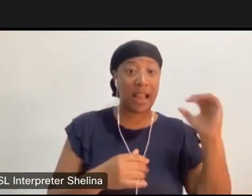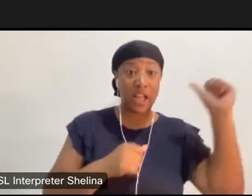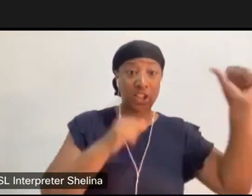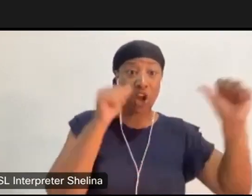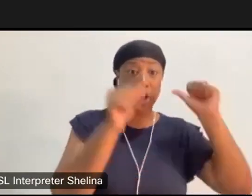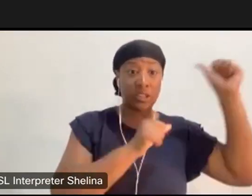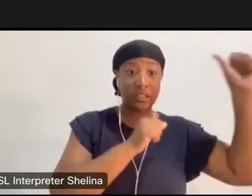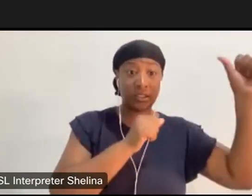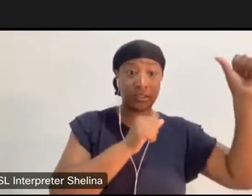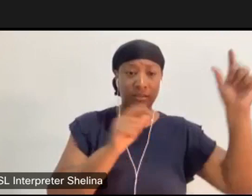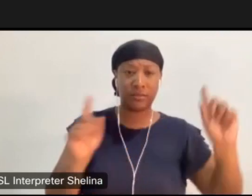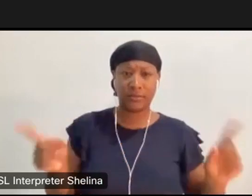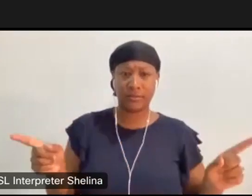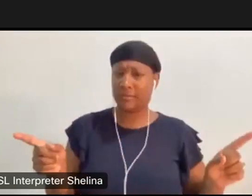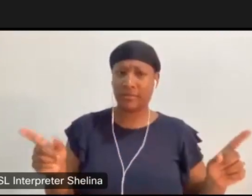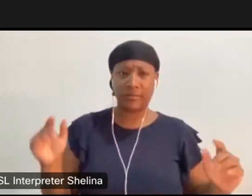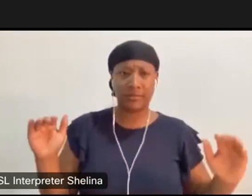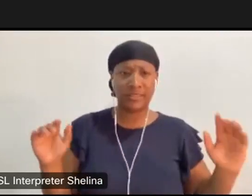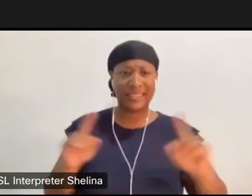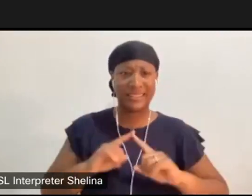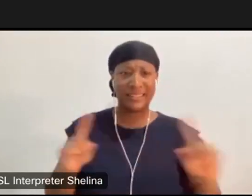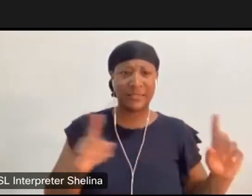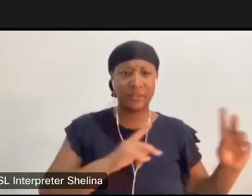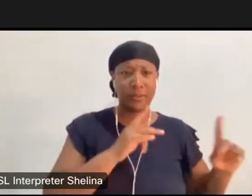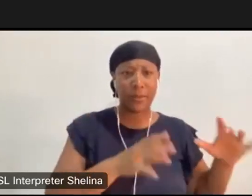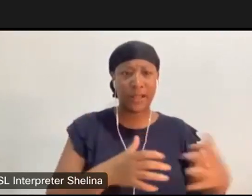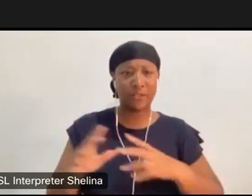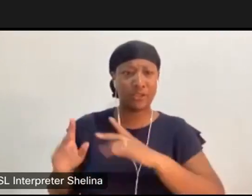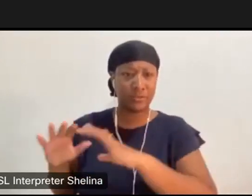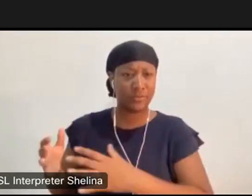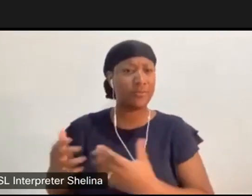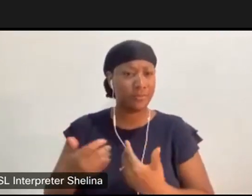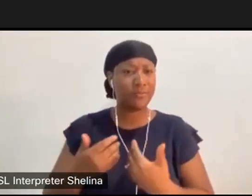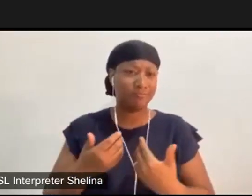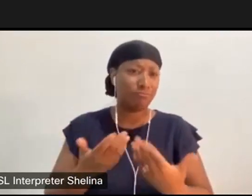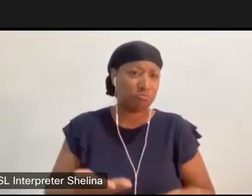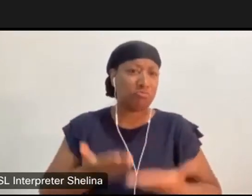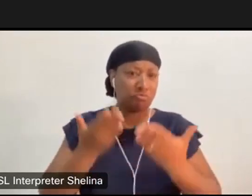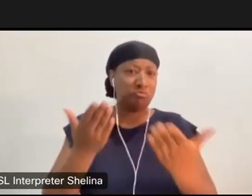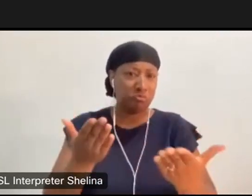then, it's a recommended that those be two separate